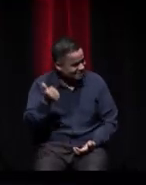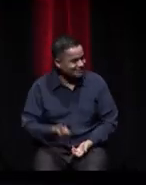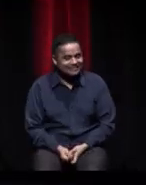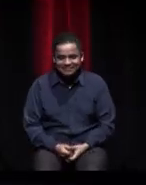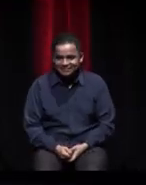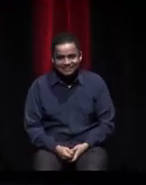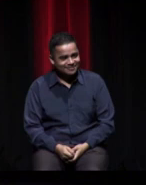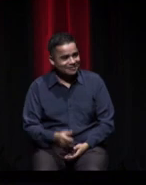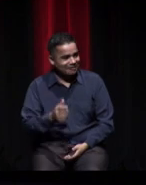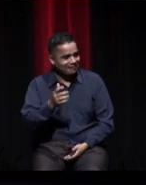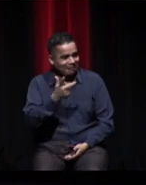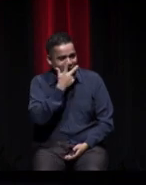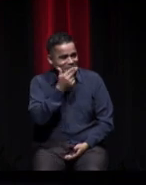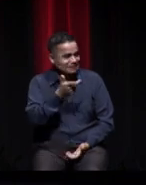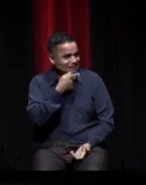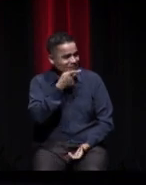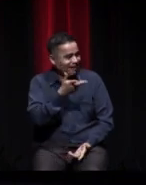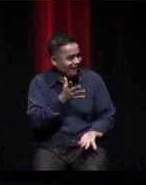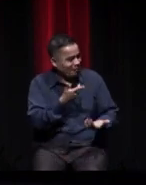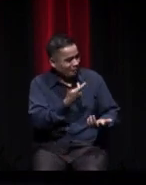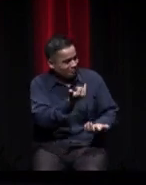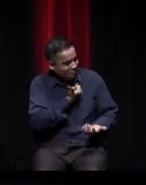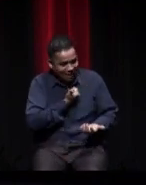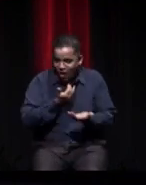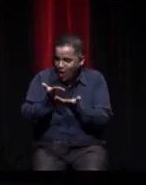I thought you'd say: "It’s over!"